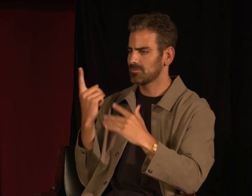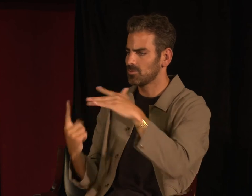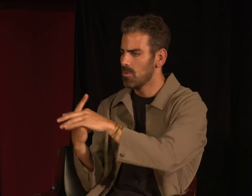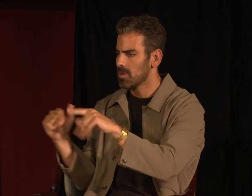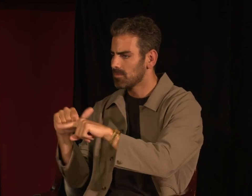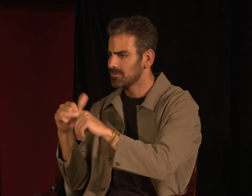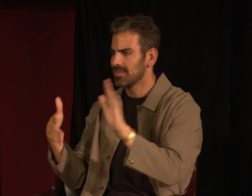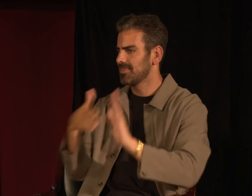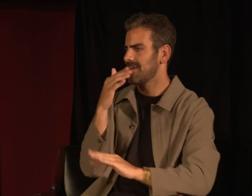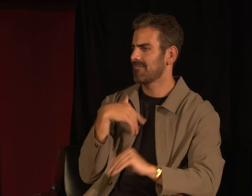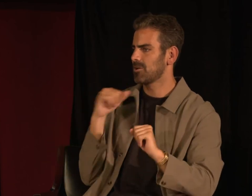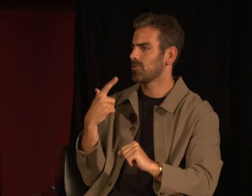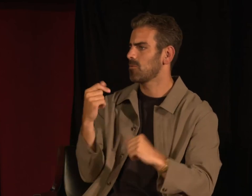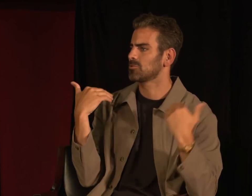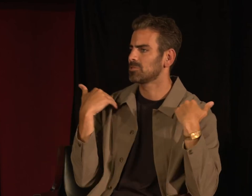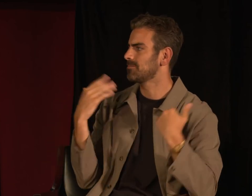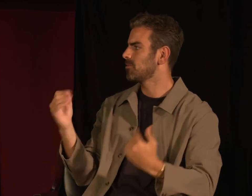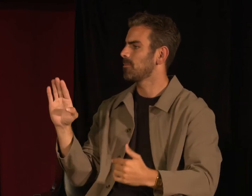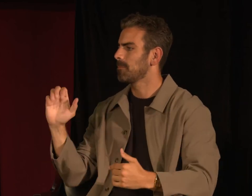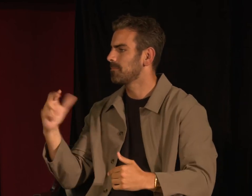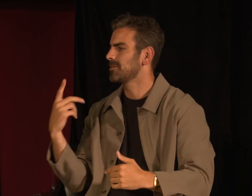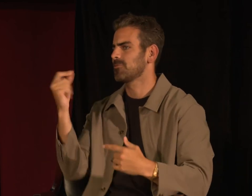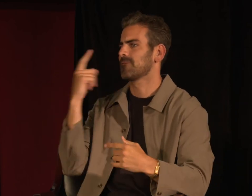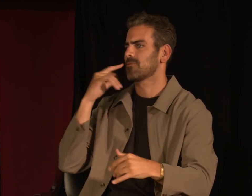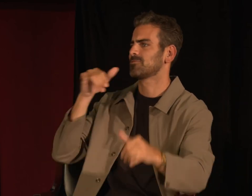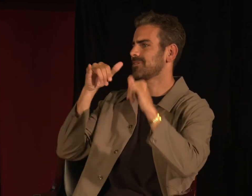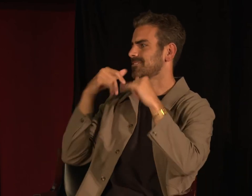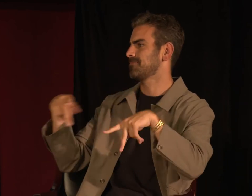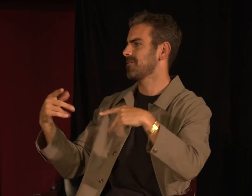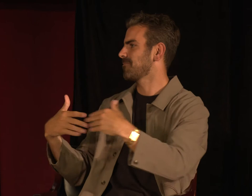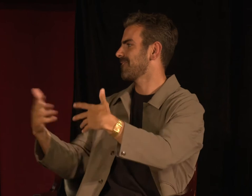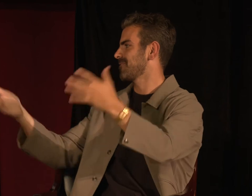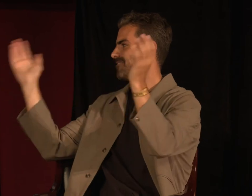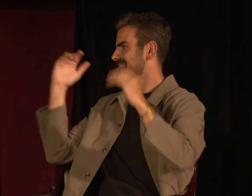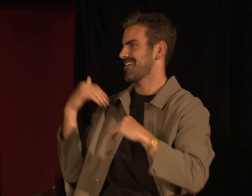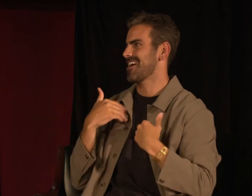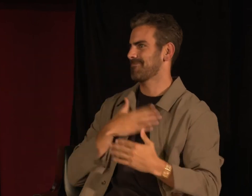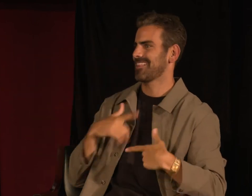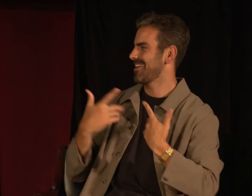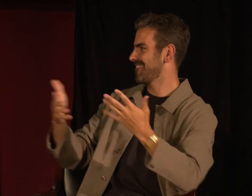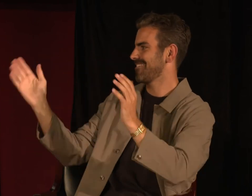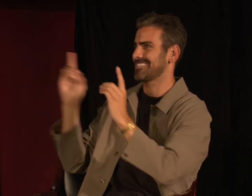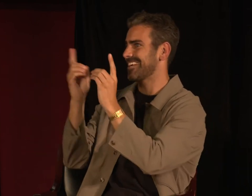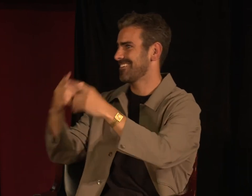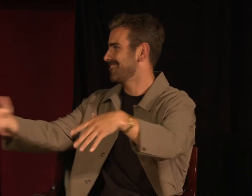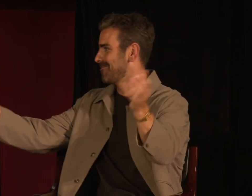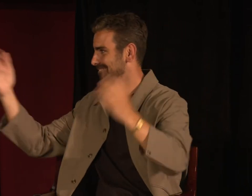my apartment and go to the gym. I was able to go to training and just go home. I was able to go to the beach with my friends, and I could have gone out for drinks and a party and live my life.